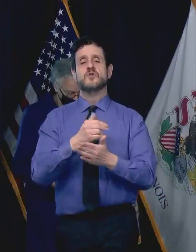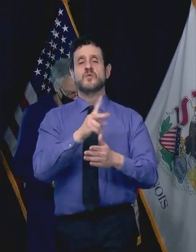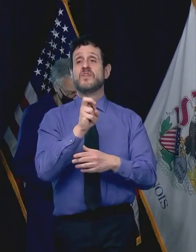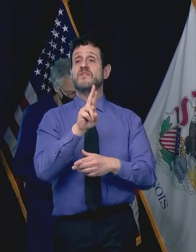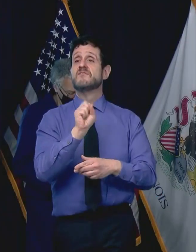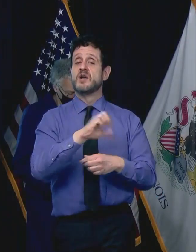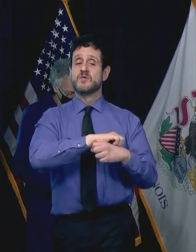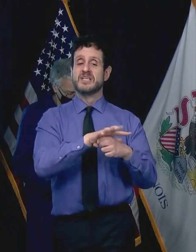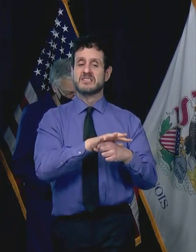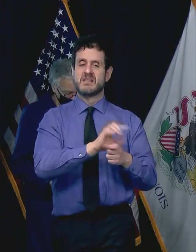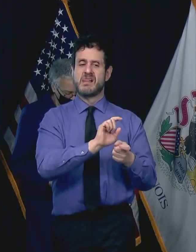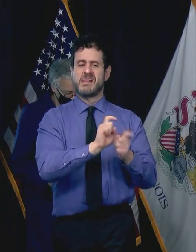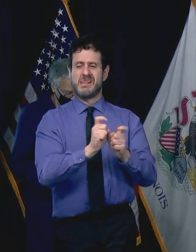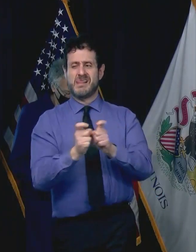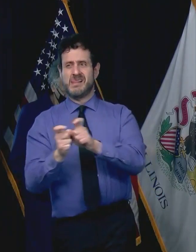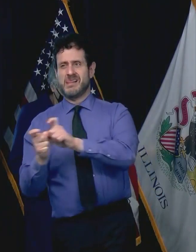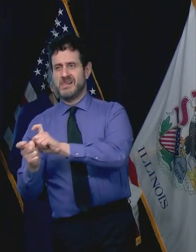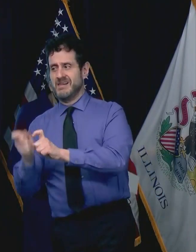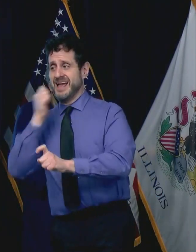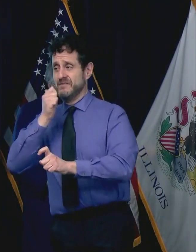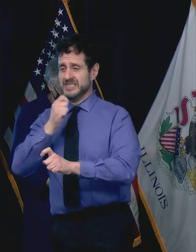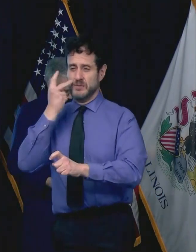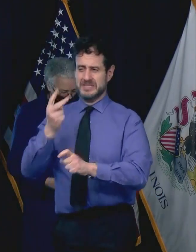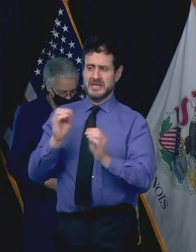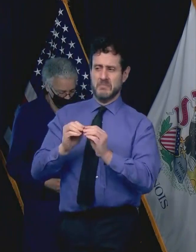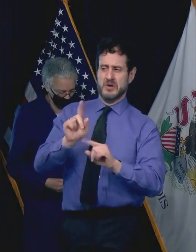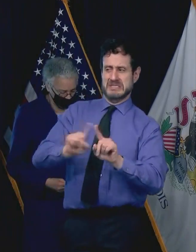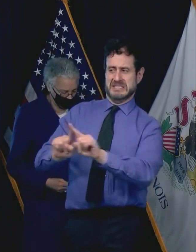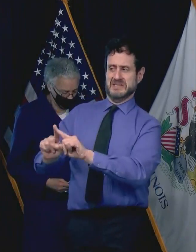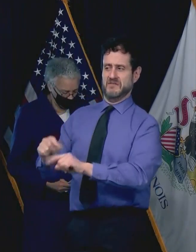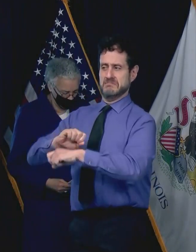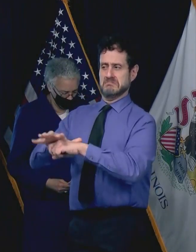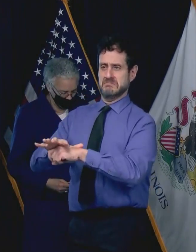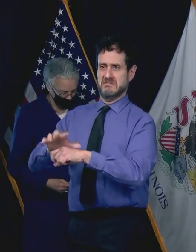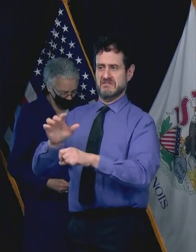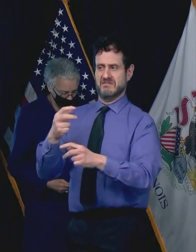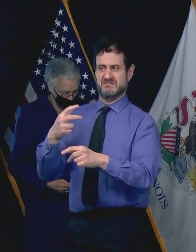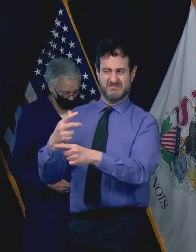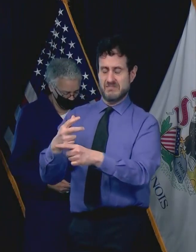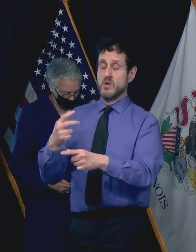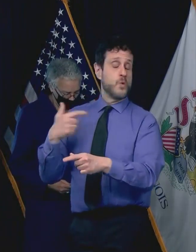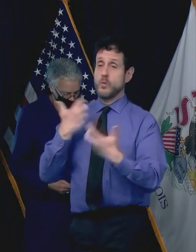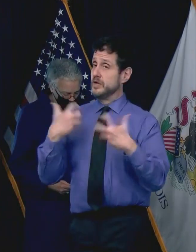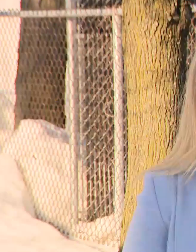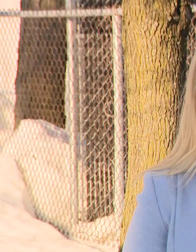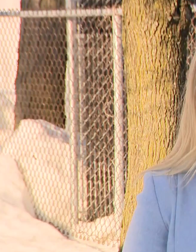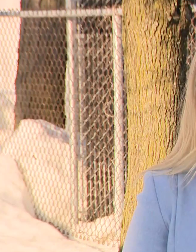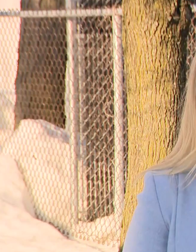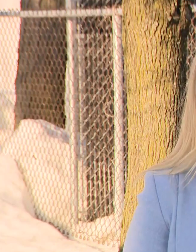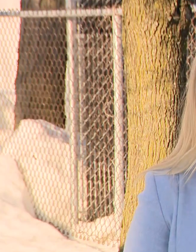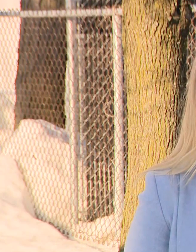FREE RIDES TO PEOPLE COMING FOR THEIR SHOTS FROM THE SOUTH AND WEST SIDES TODAY LEADERS SAYING HOPE IS ON THE HORIZON